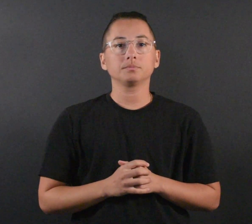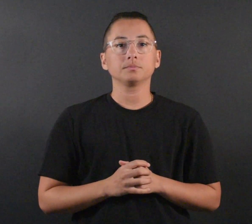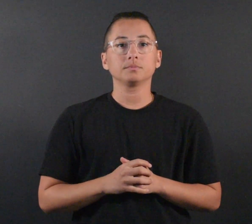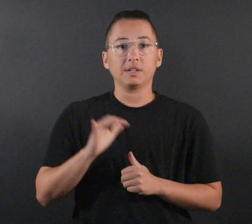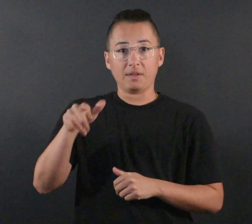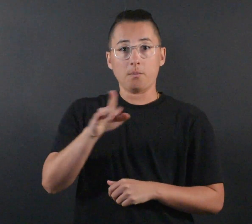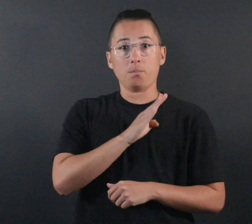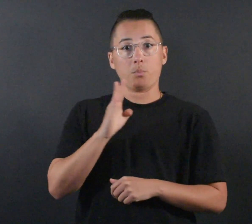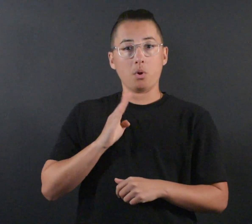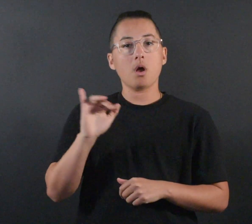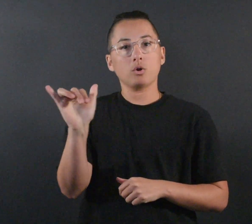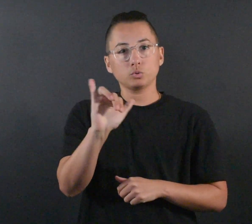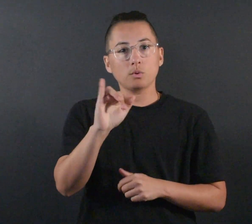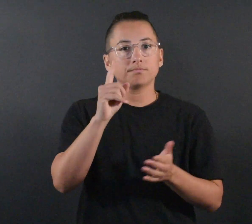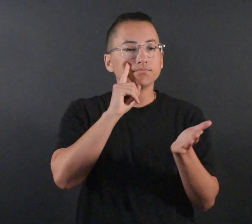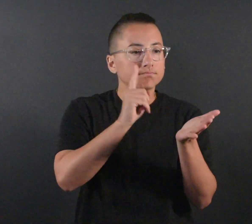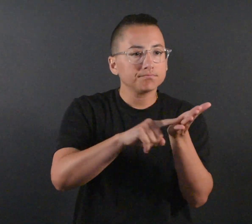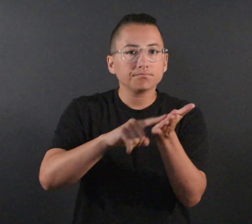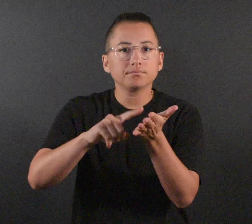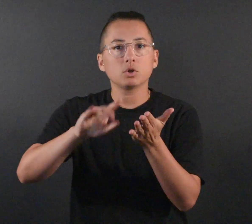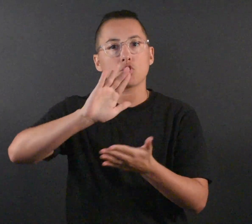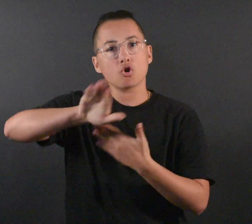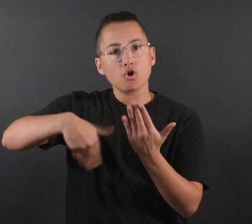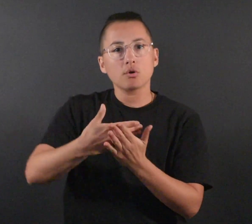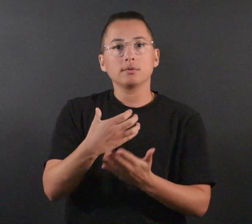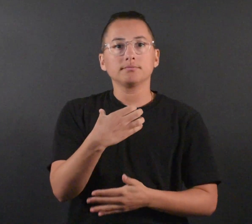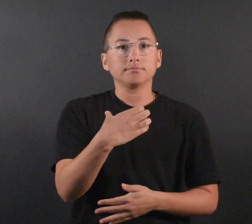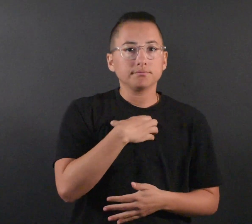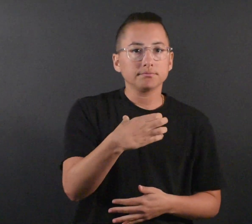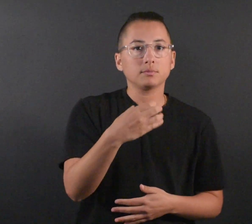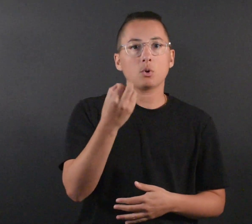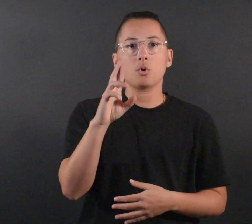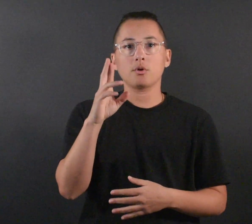The Board also investigates all complaints and allegations of misconduct